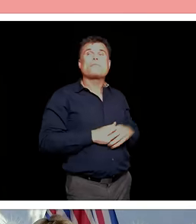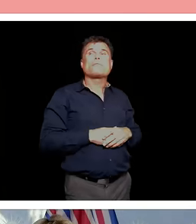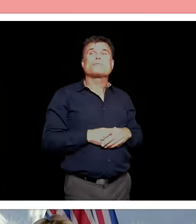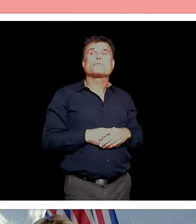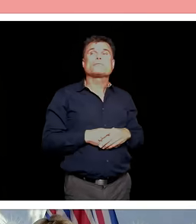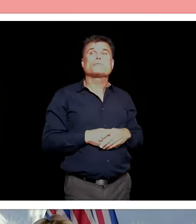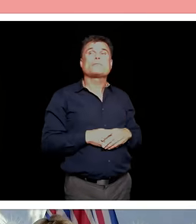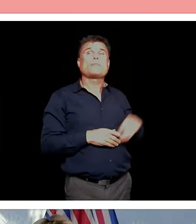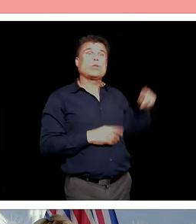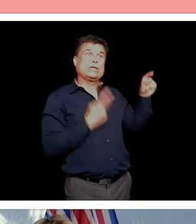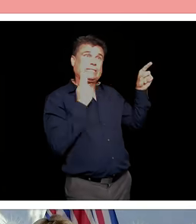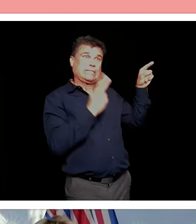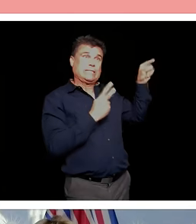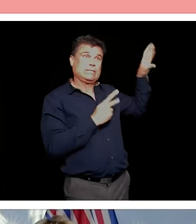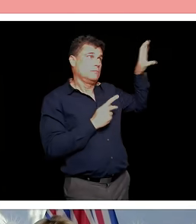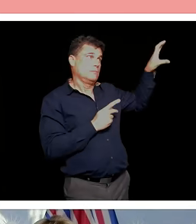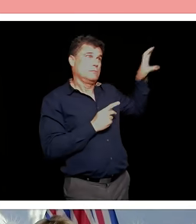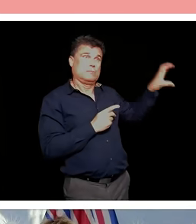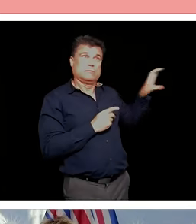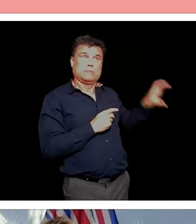our cases today in British Columbia.